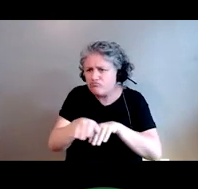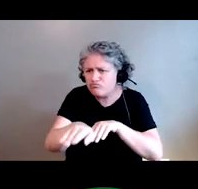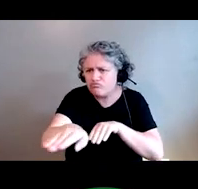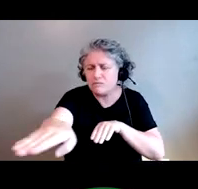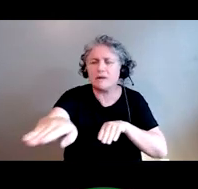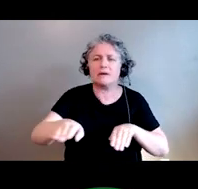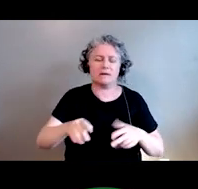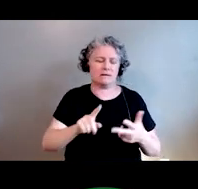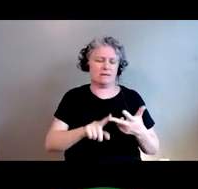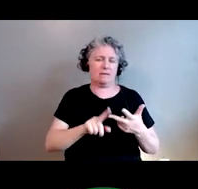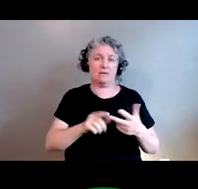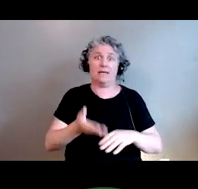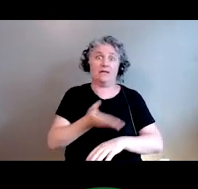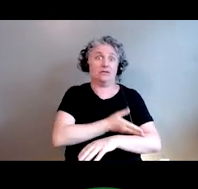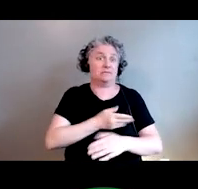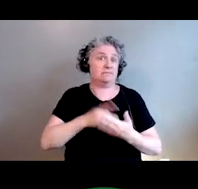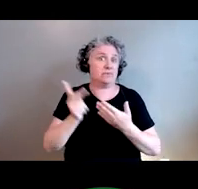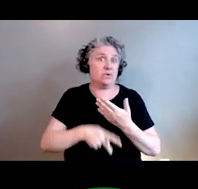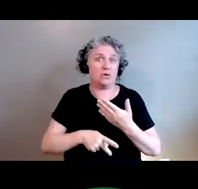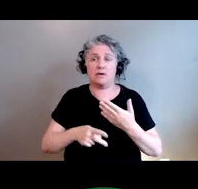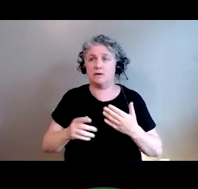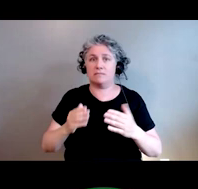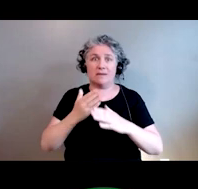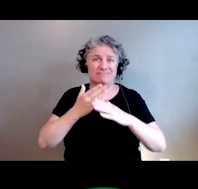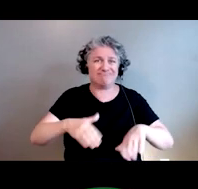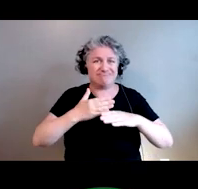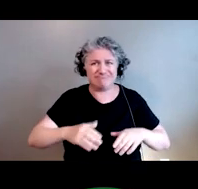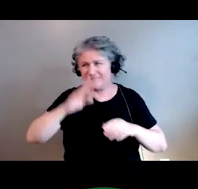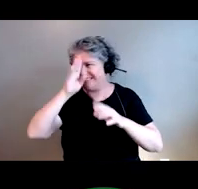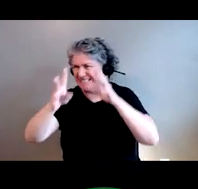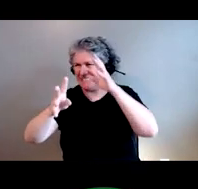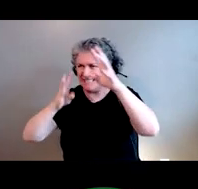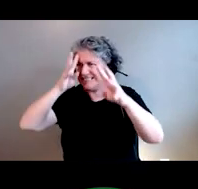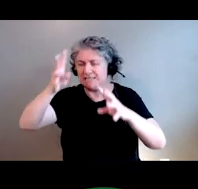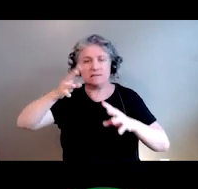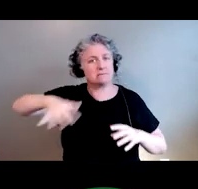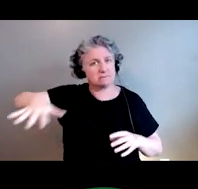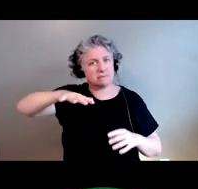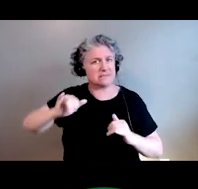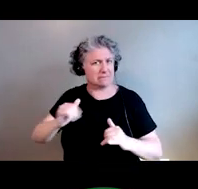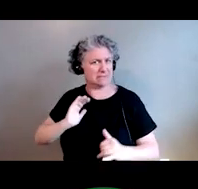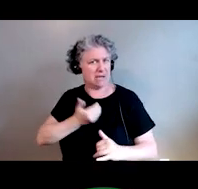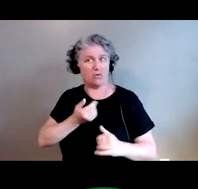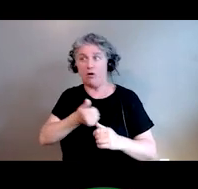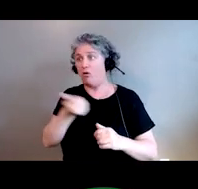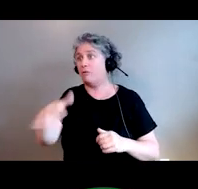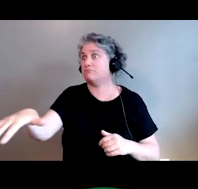to access increasing the education in a awareness around what foundations and opportunities already exist.